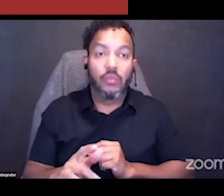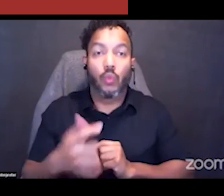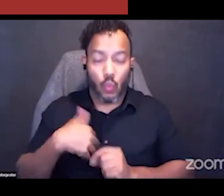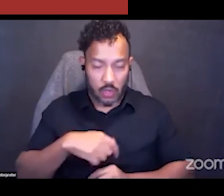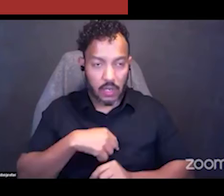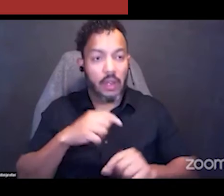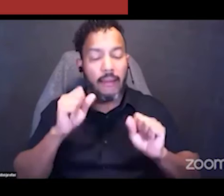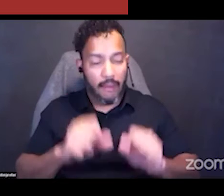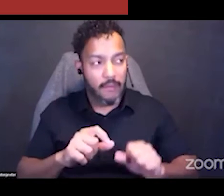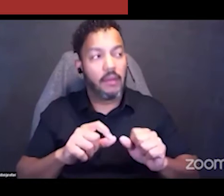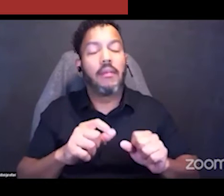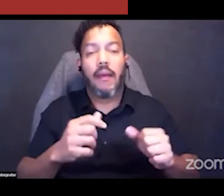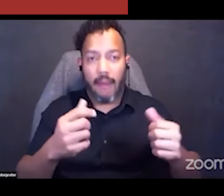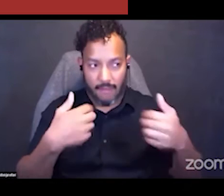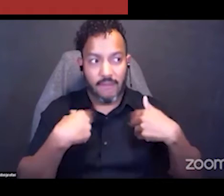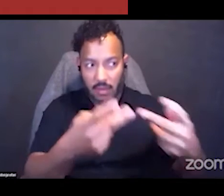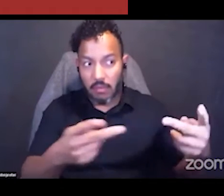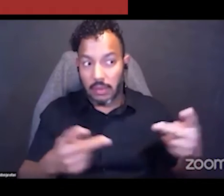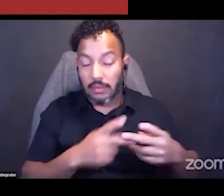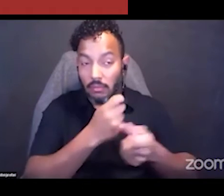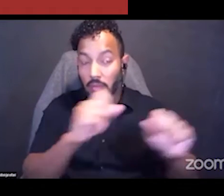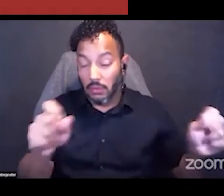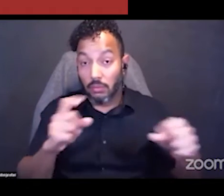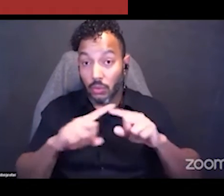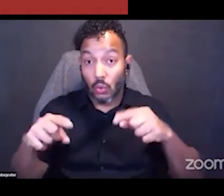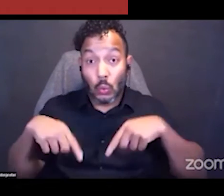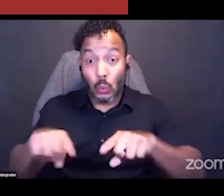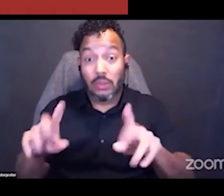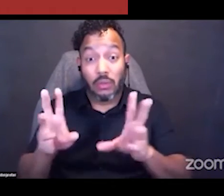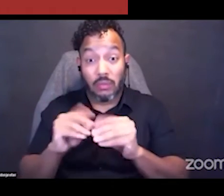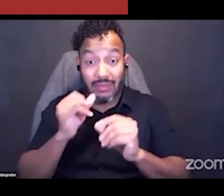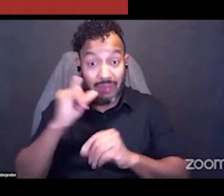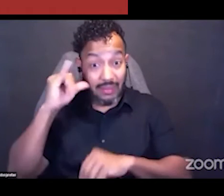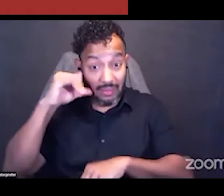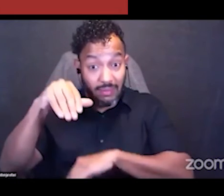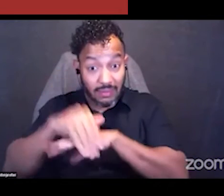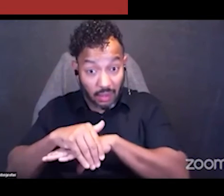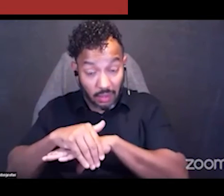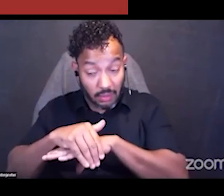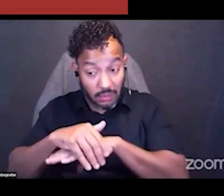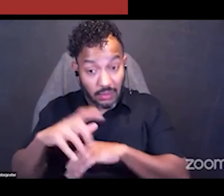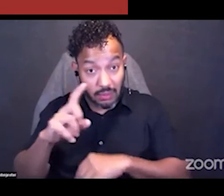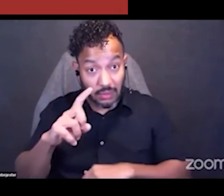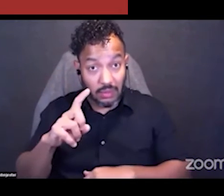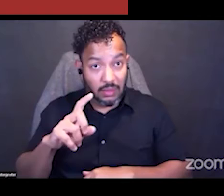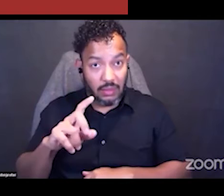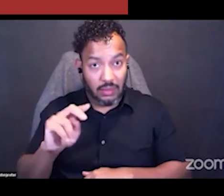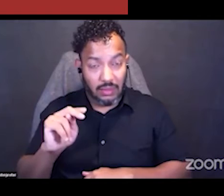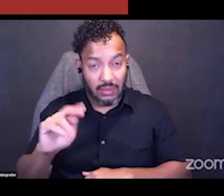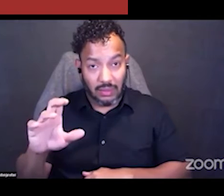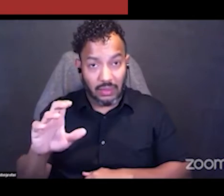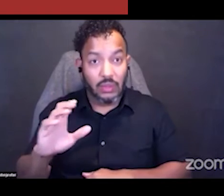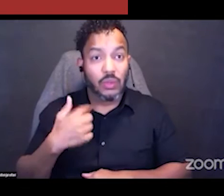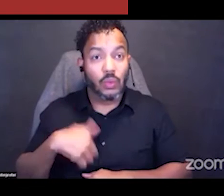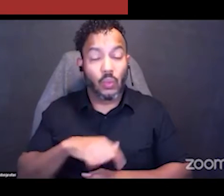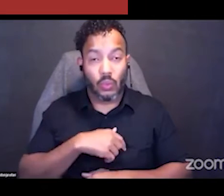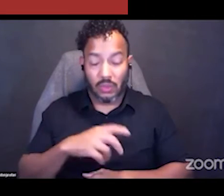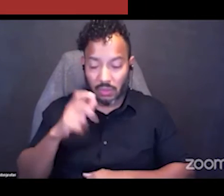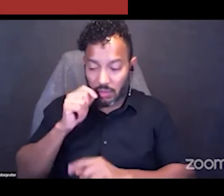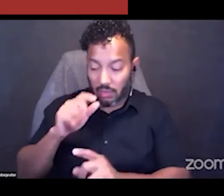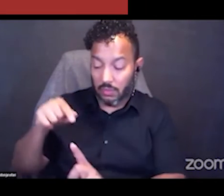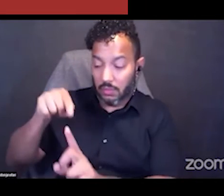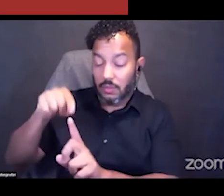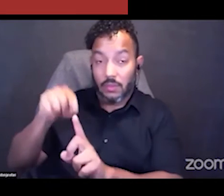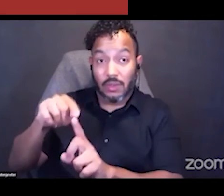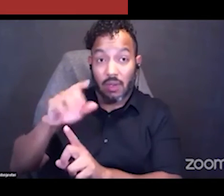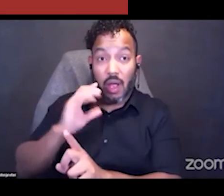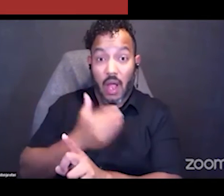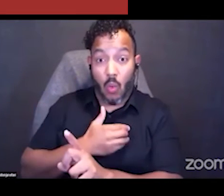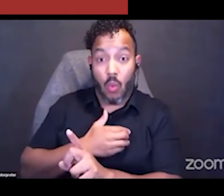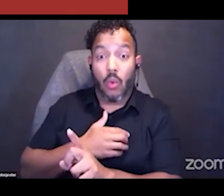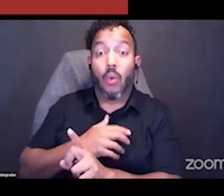But as we heard on the convention last night, our president has undertaken a policy where